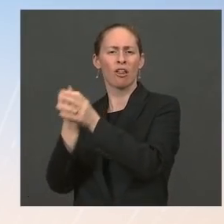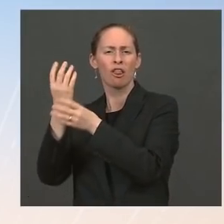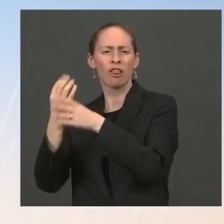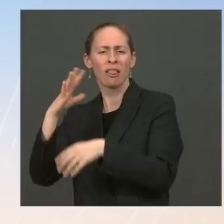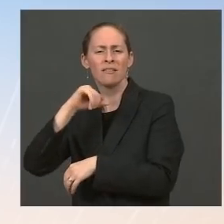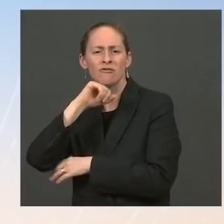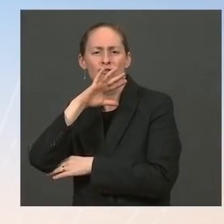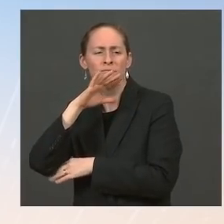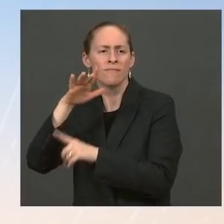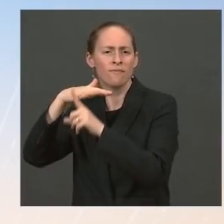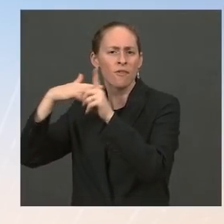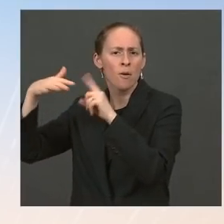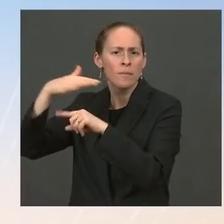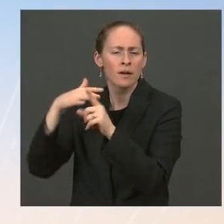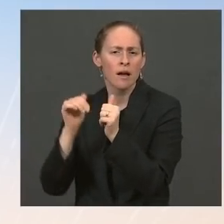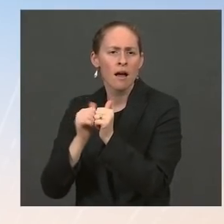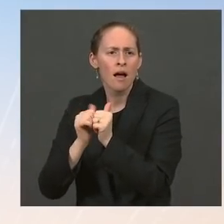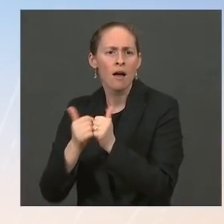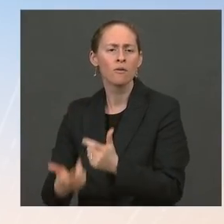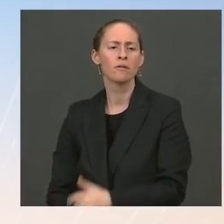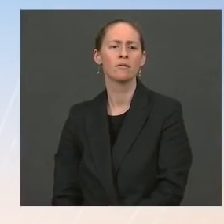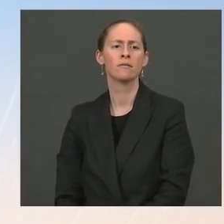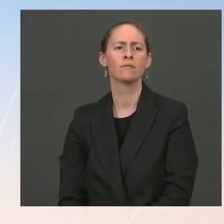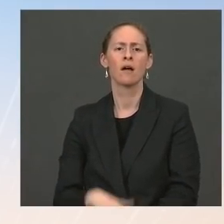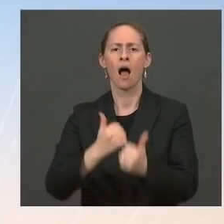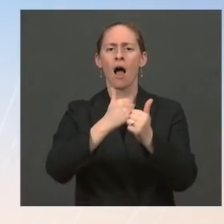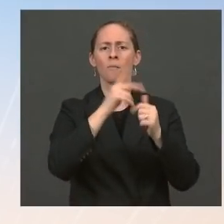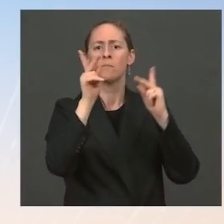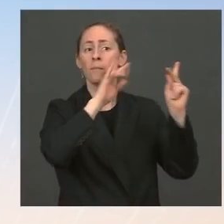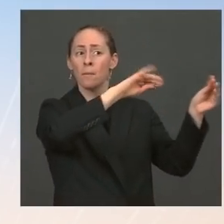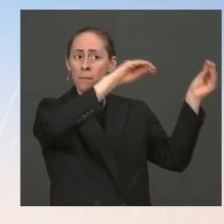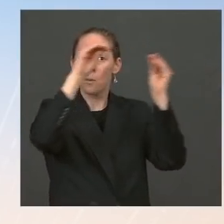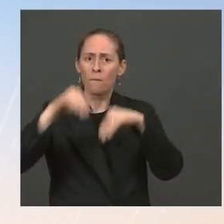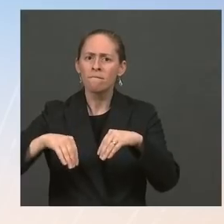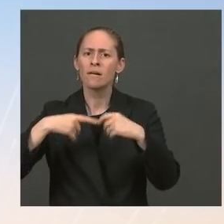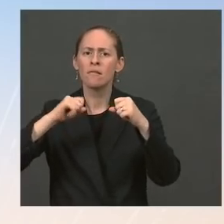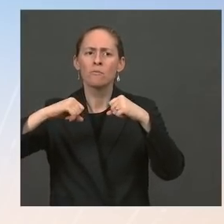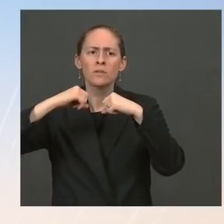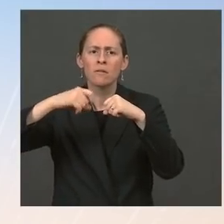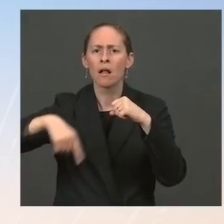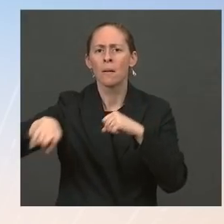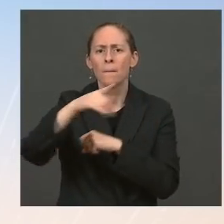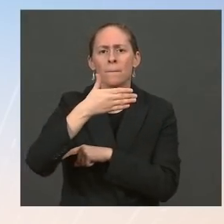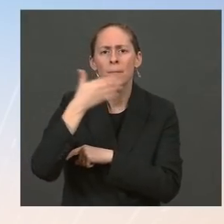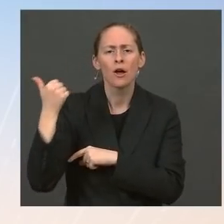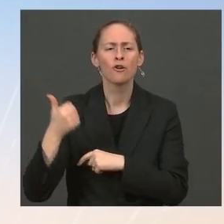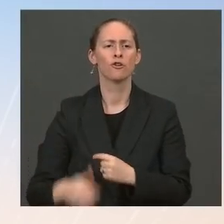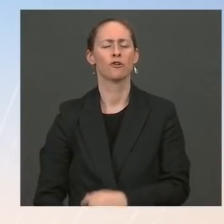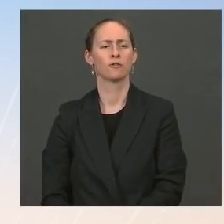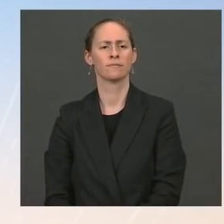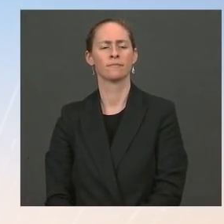on migration and protection for the Americas. In terms of what will come out of here, we'll have the -- the meetings have a couple of more hours.